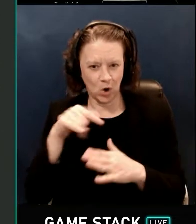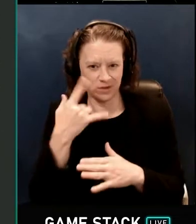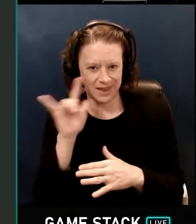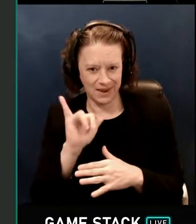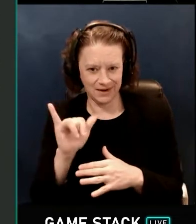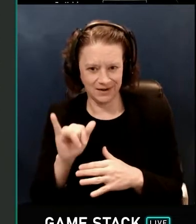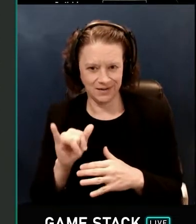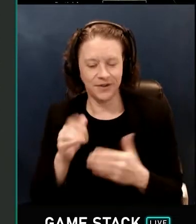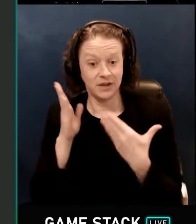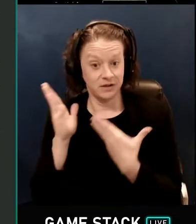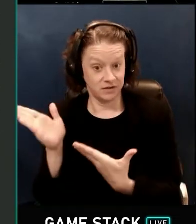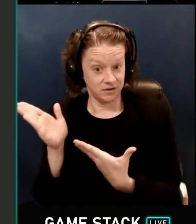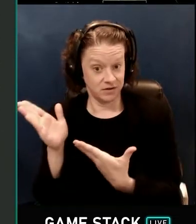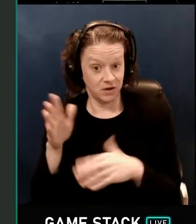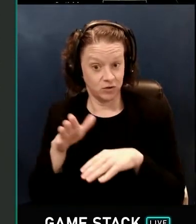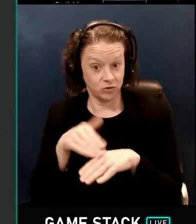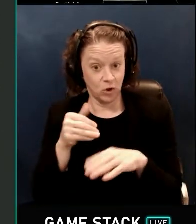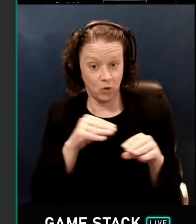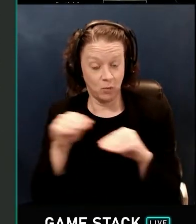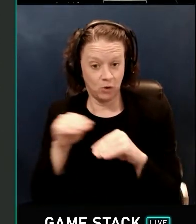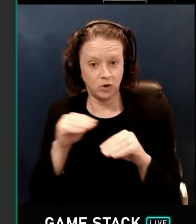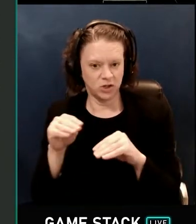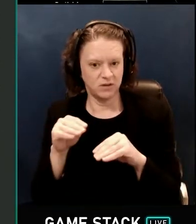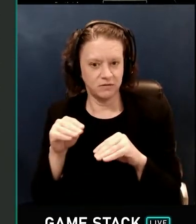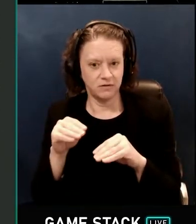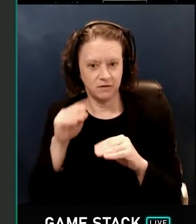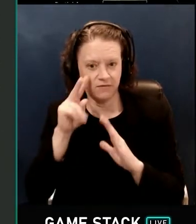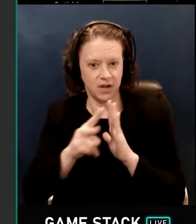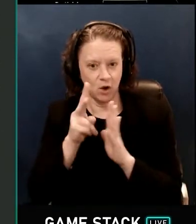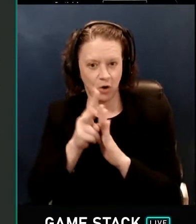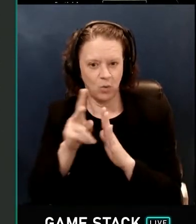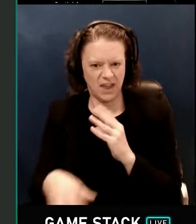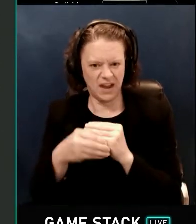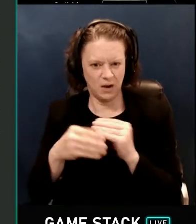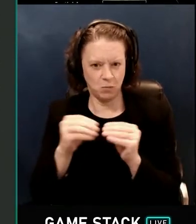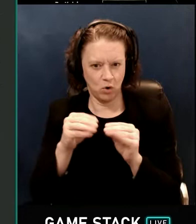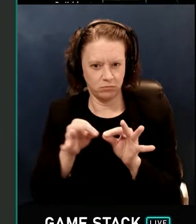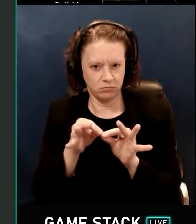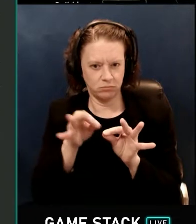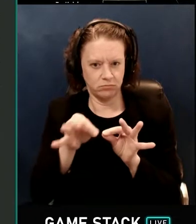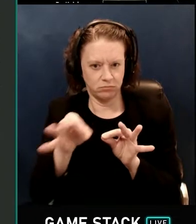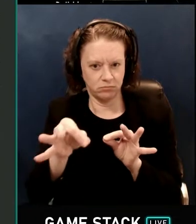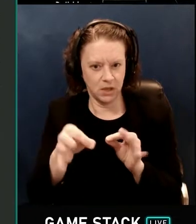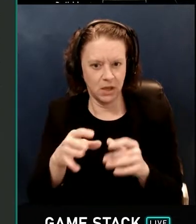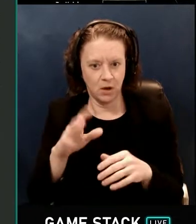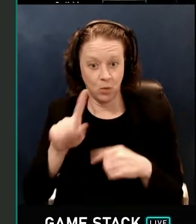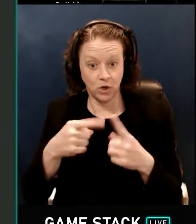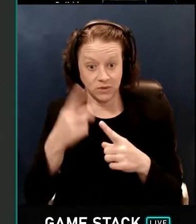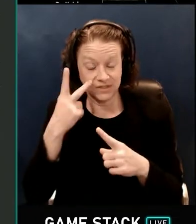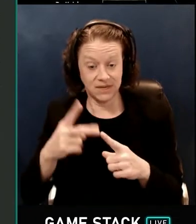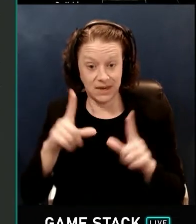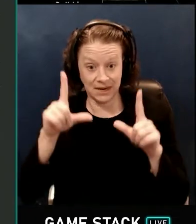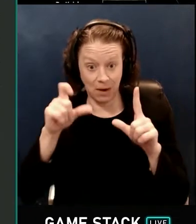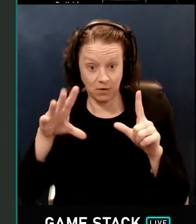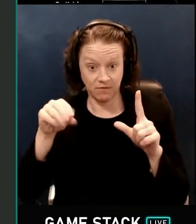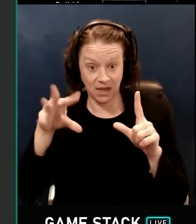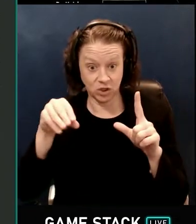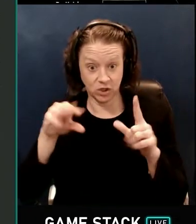and we've added some artificial latency to it. What we're gonna watch for is when you see a camera flash, that means the fire button is being pressed on the